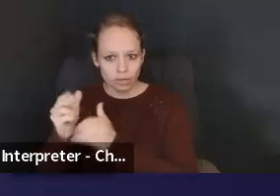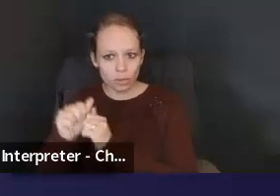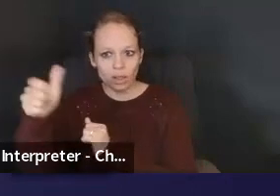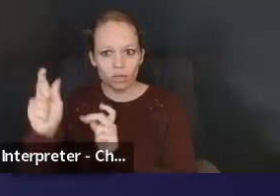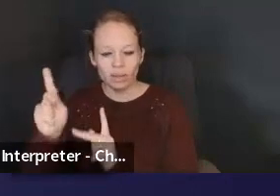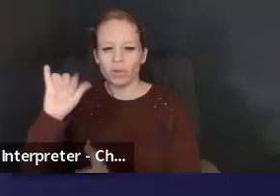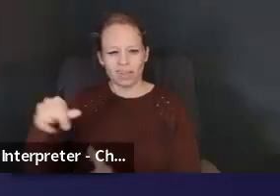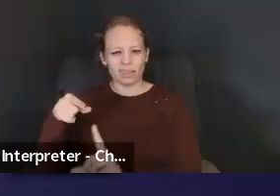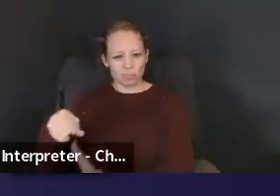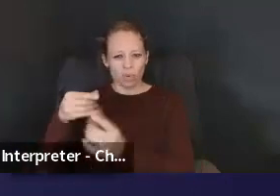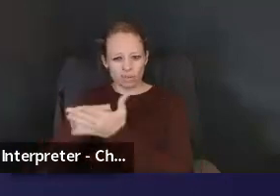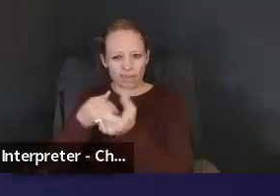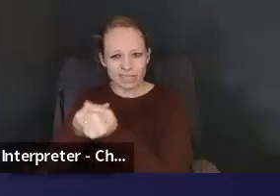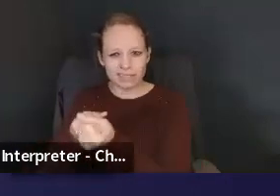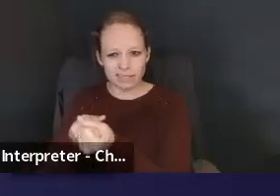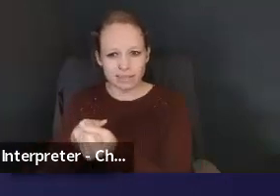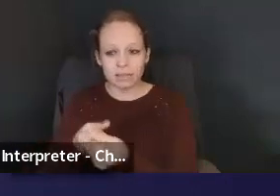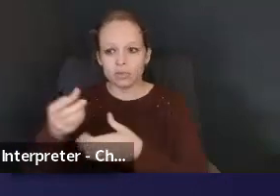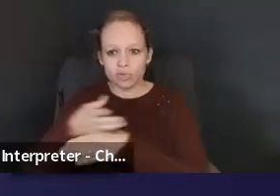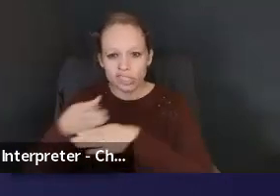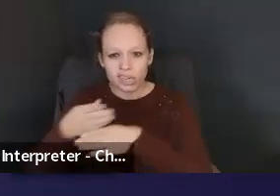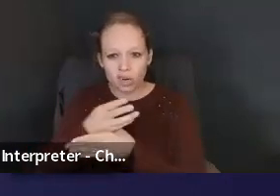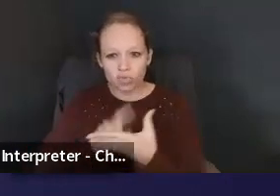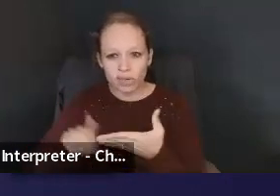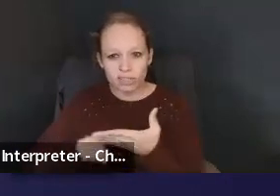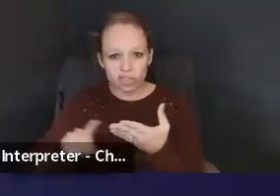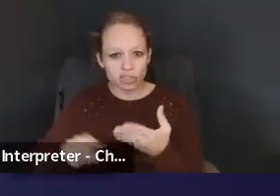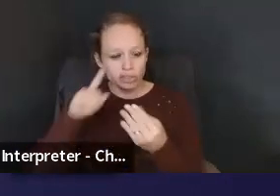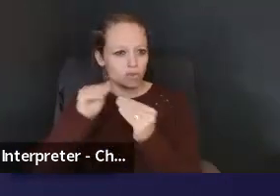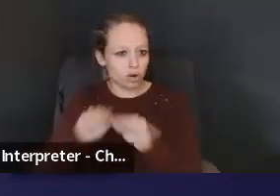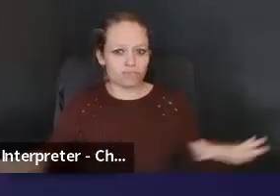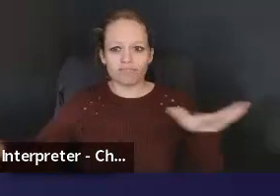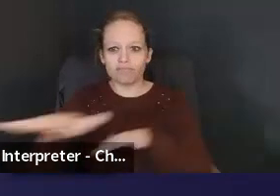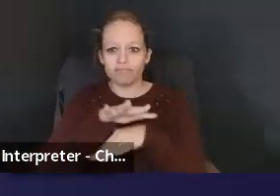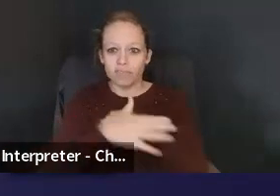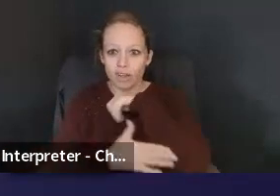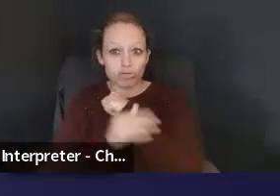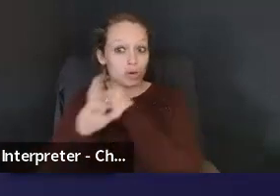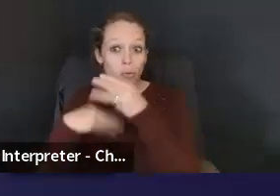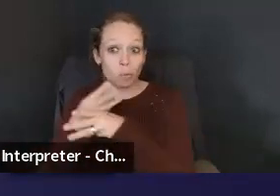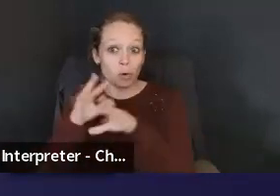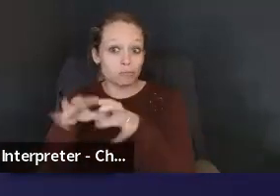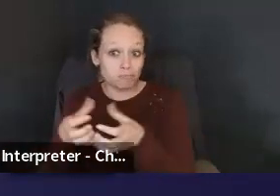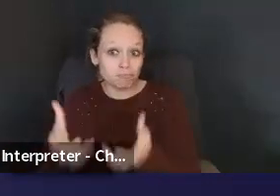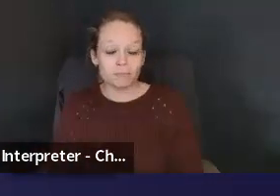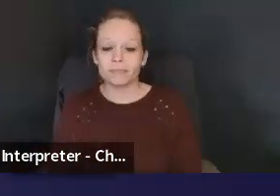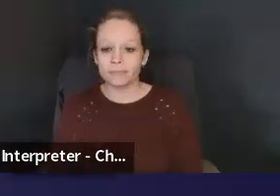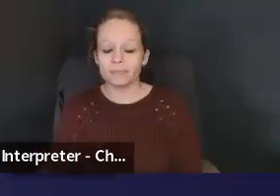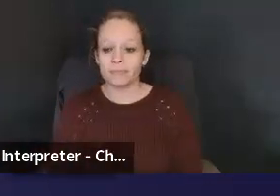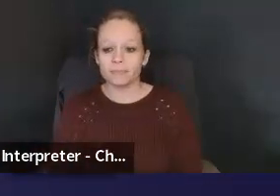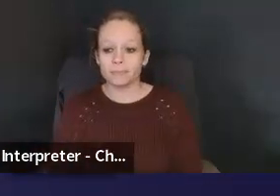is to share the research across the country or the the world, for that matter. We want to state how